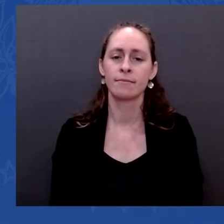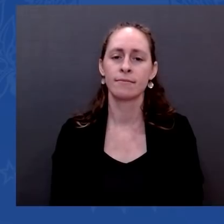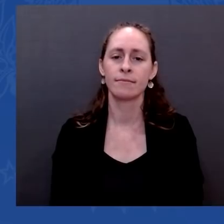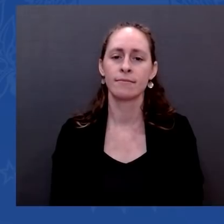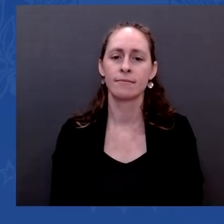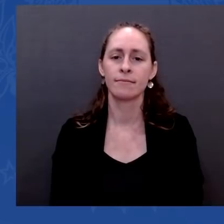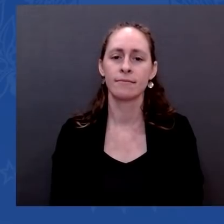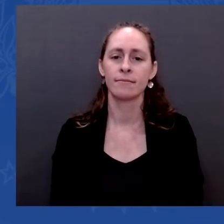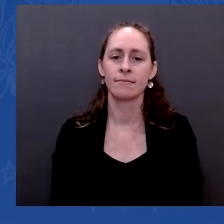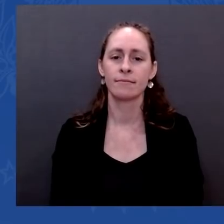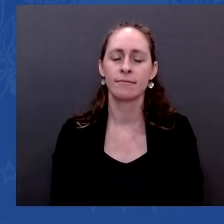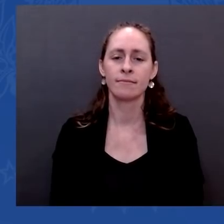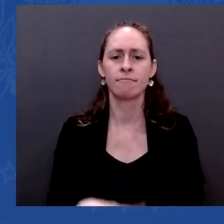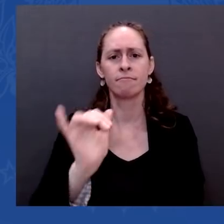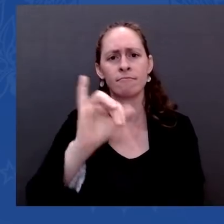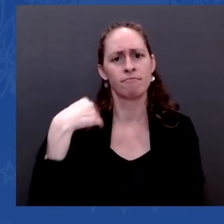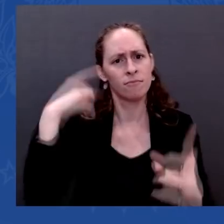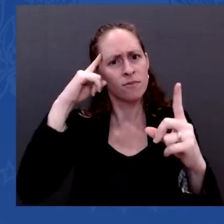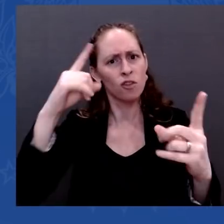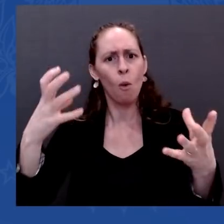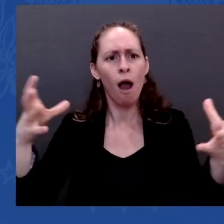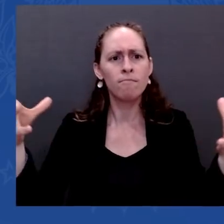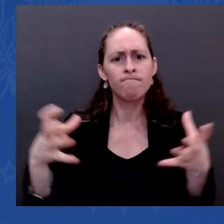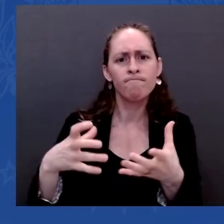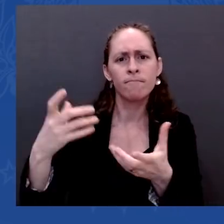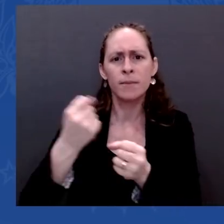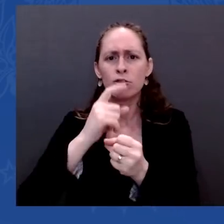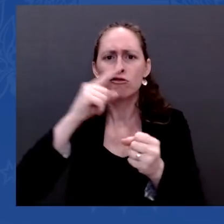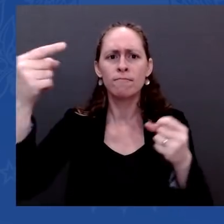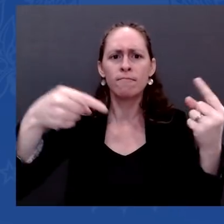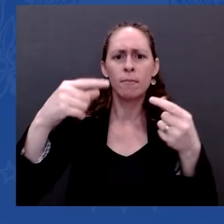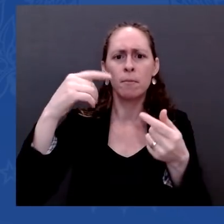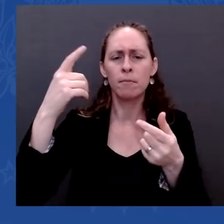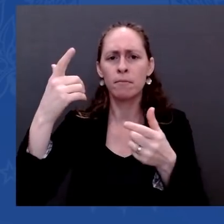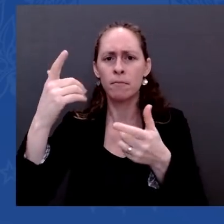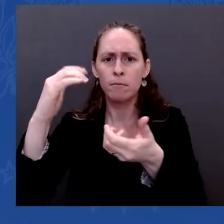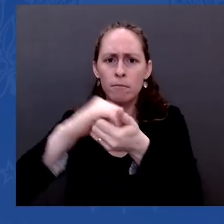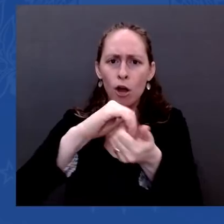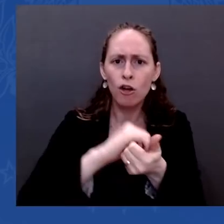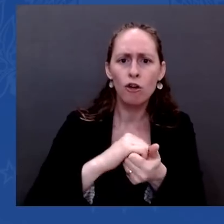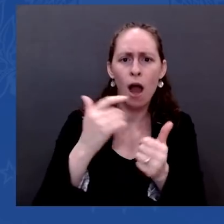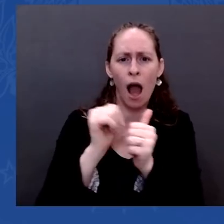These are some of the topics we discussed. And once again, the personal discussion